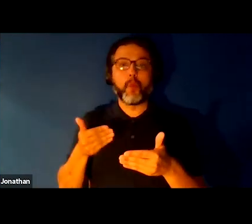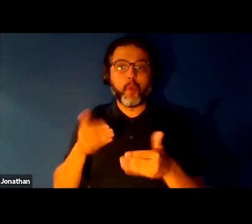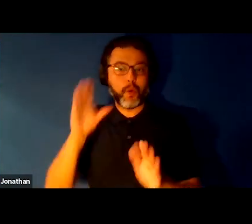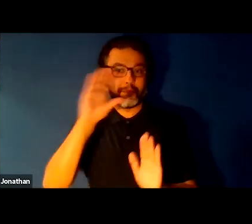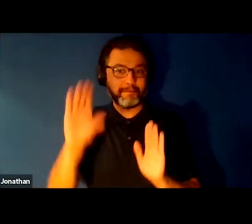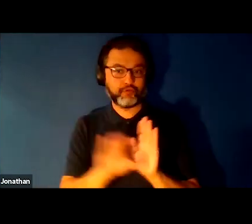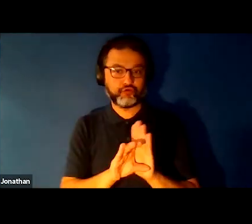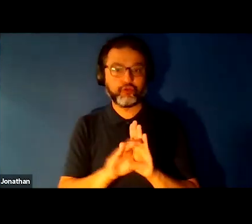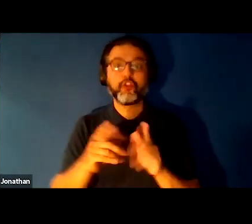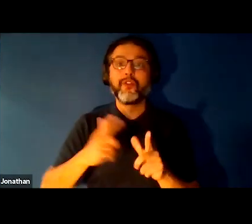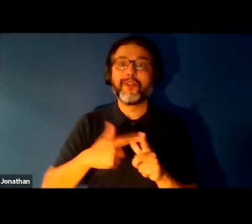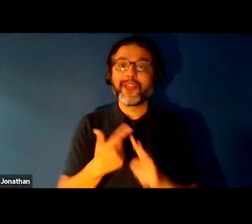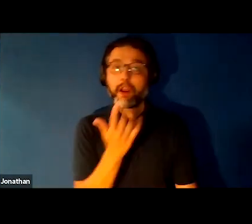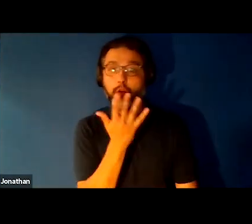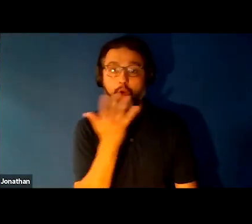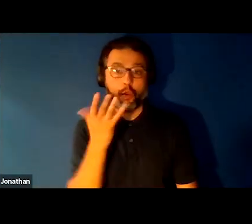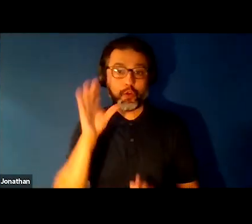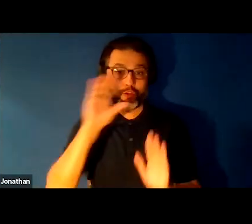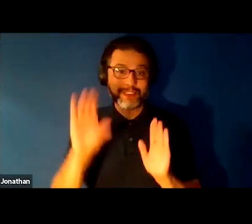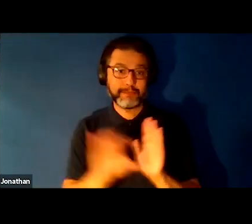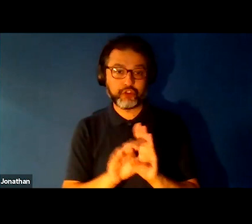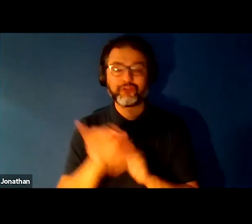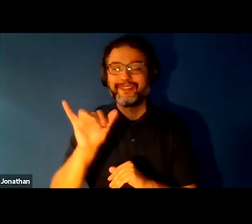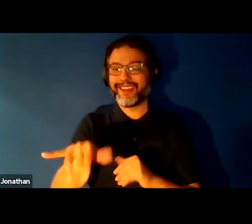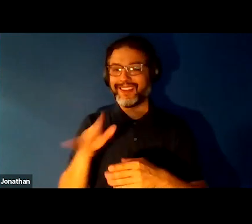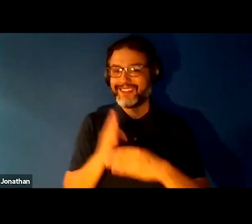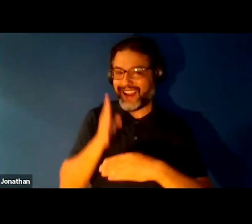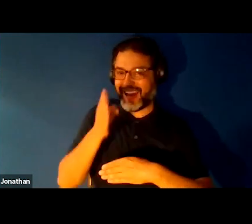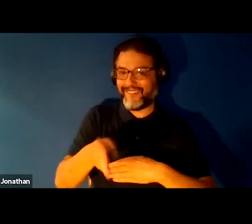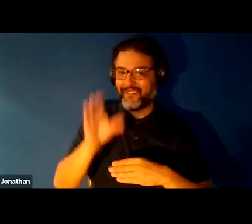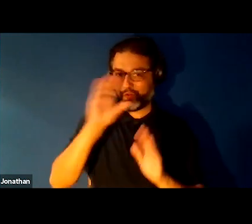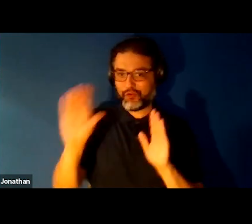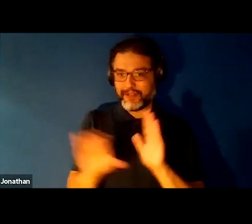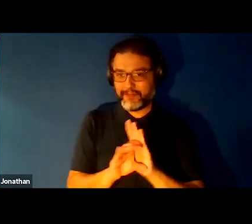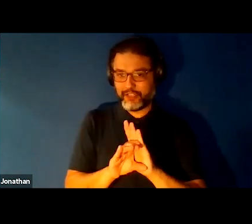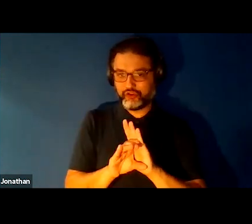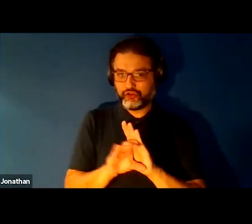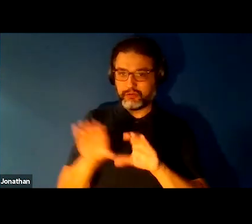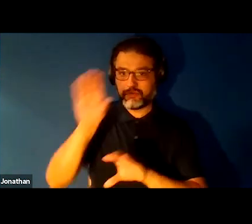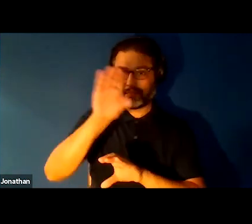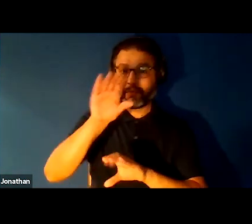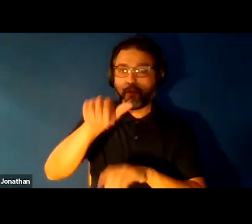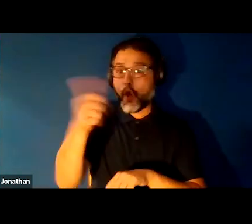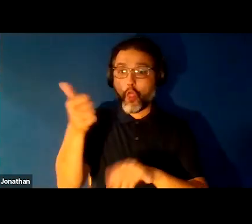And then the color images are the after. You can ignore all of the text.